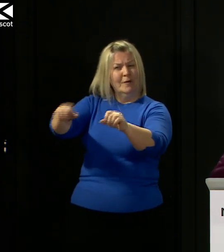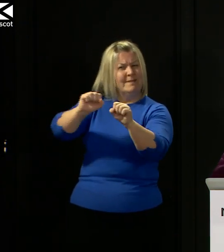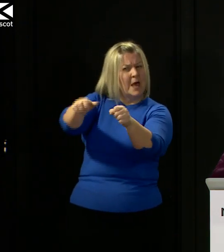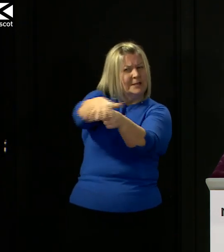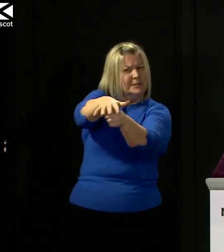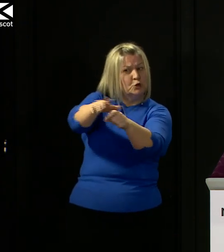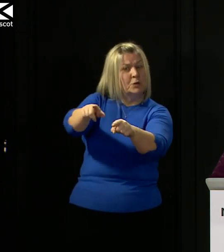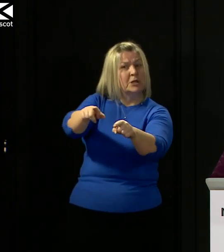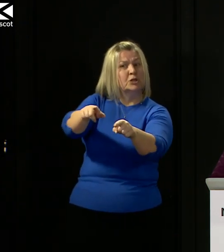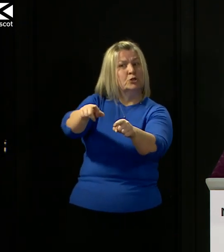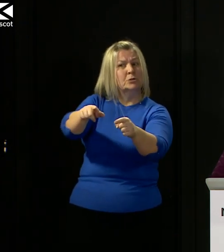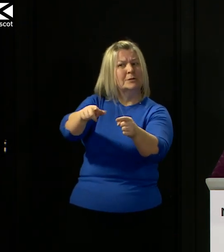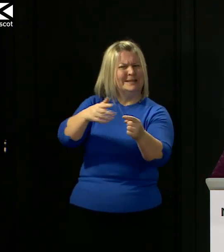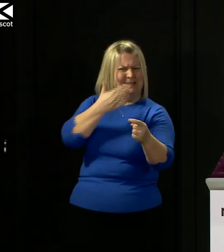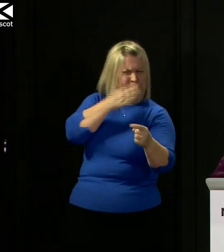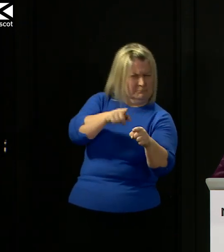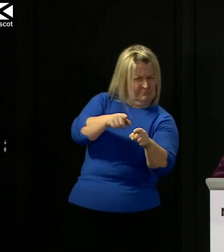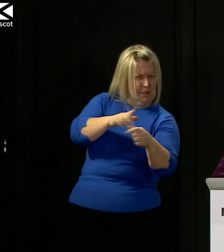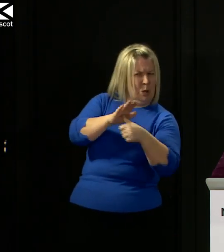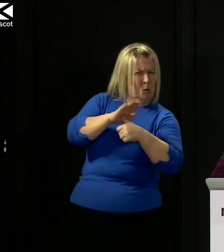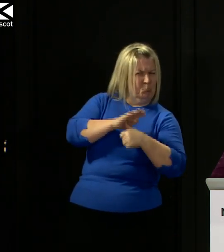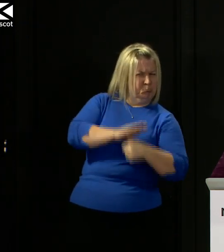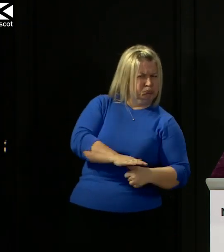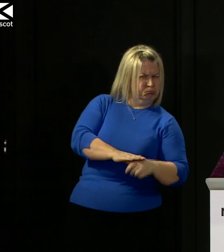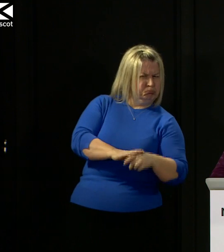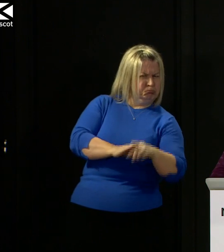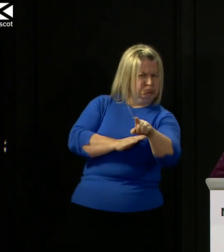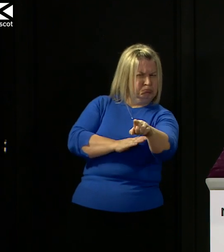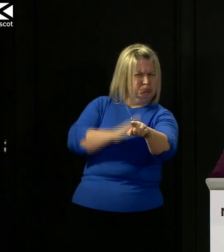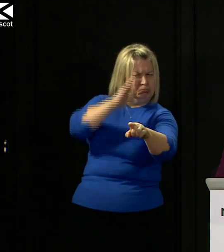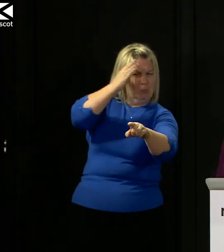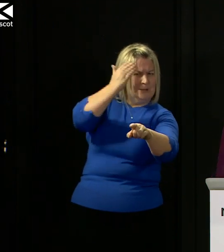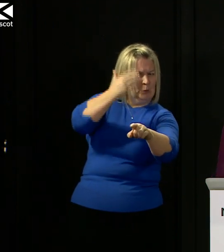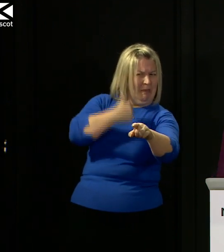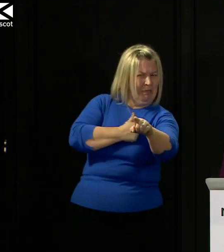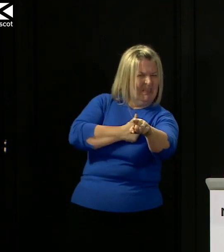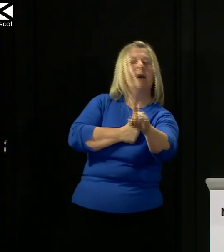present in a way that says it would be appropriate or helpful for them can I go